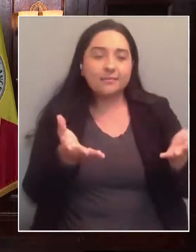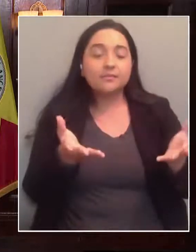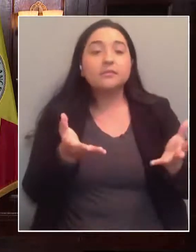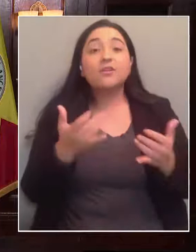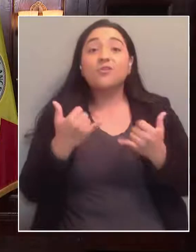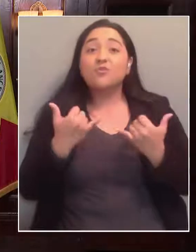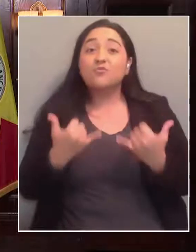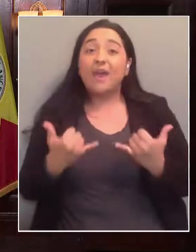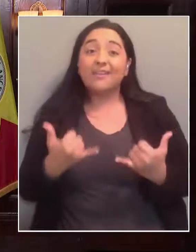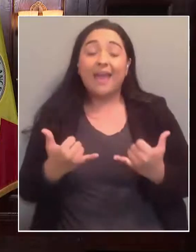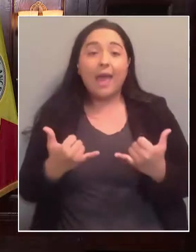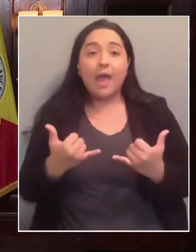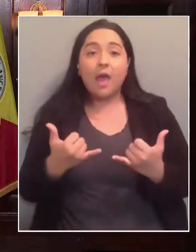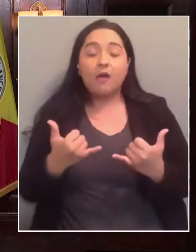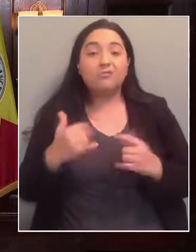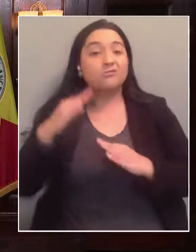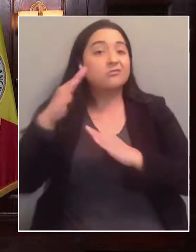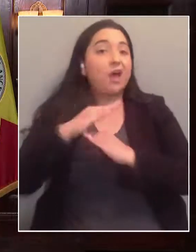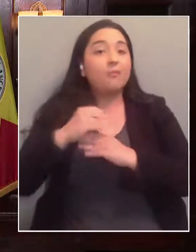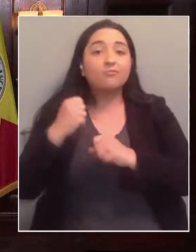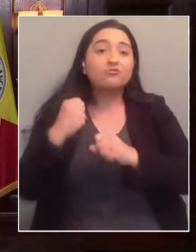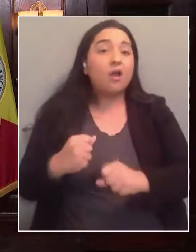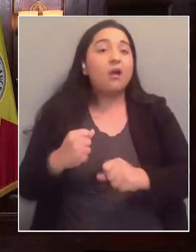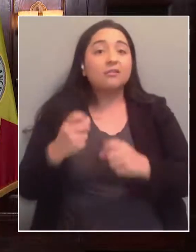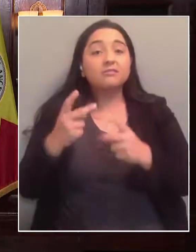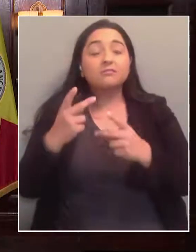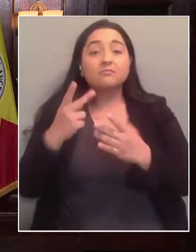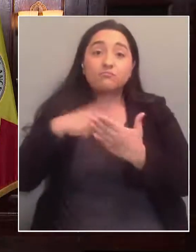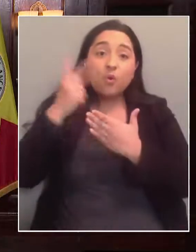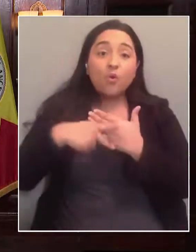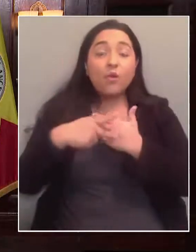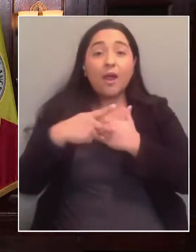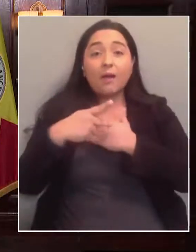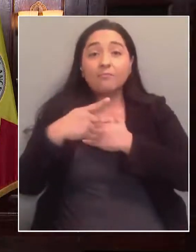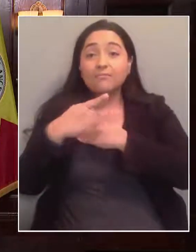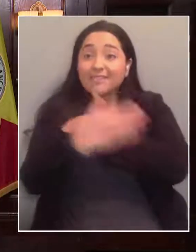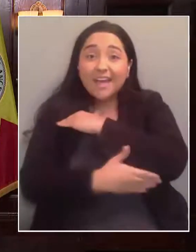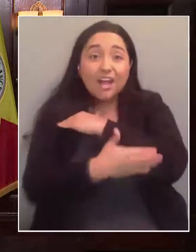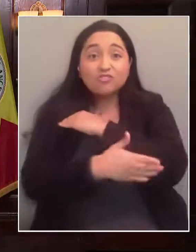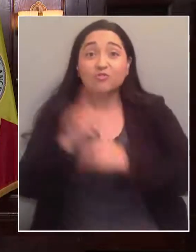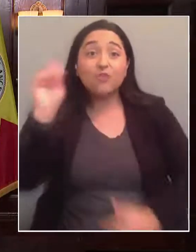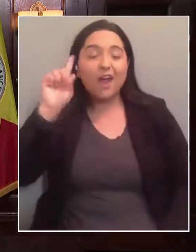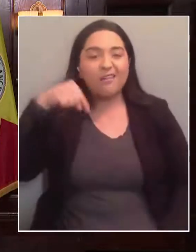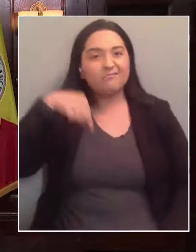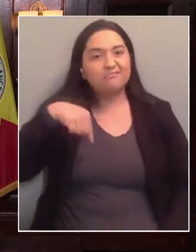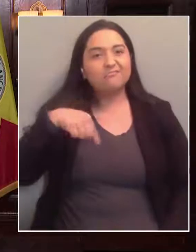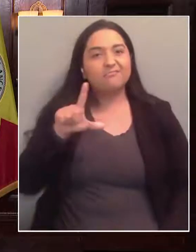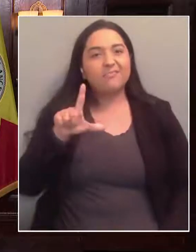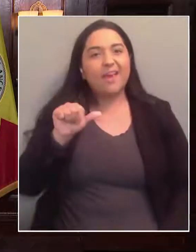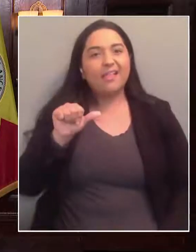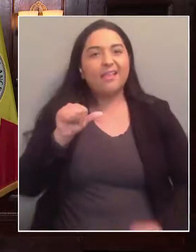STRONGEST TESTING PROGRAM IN THE COUNTRY REMAINS THE STRONGEST PROGRAM HERE IN THE